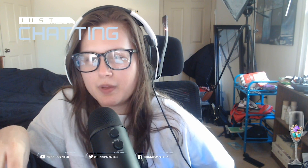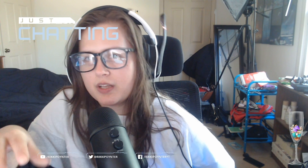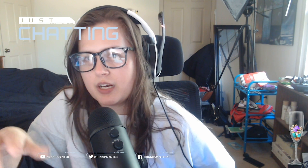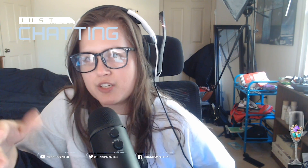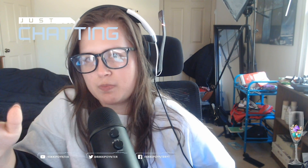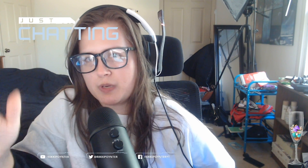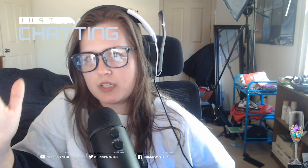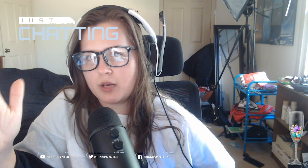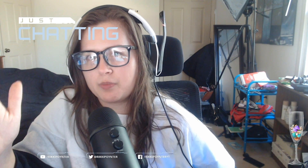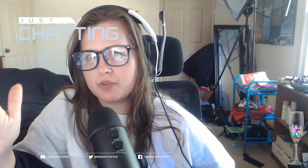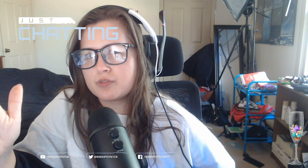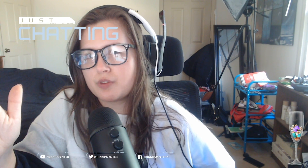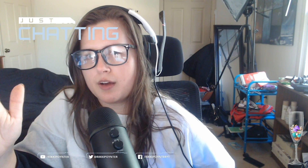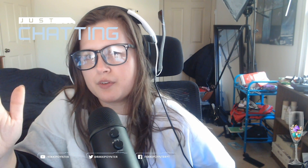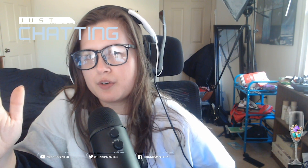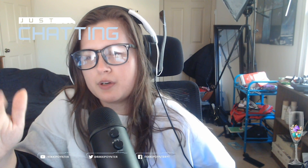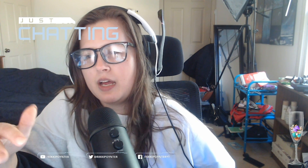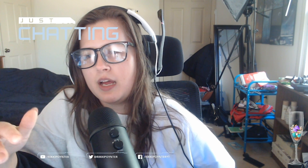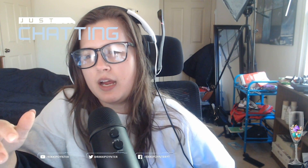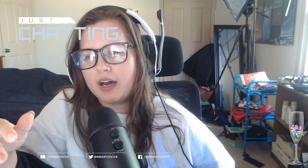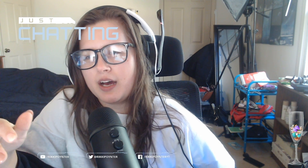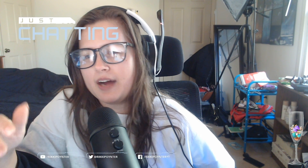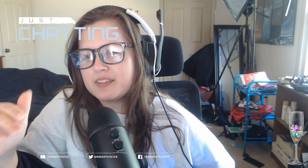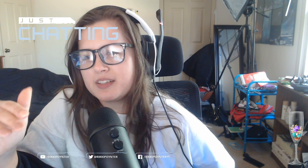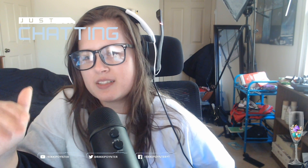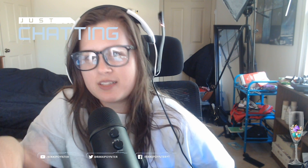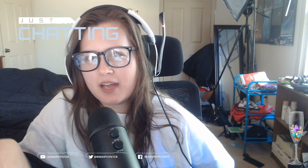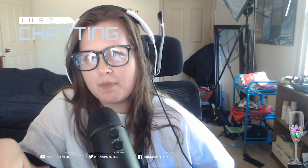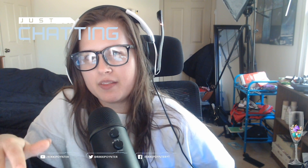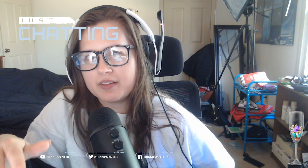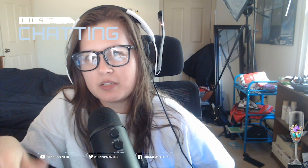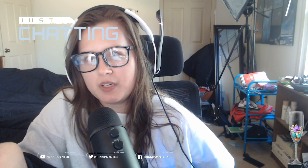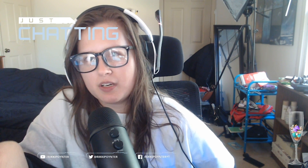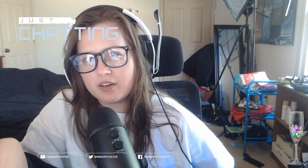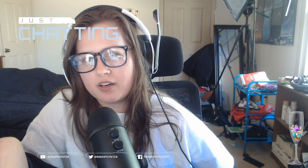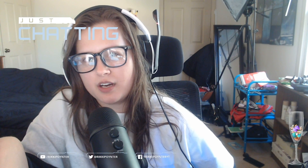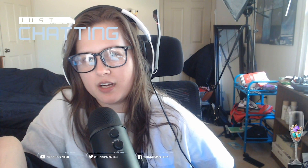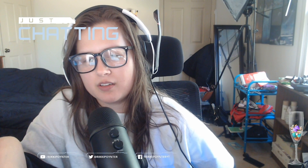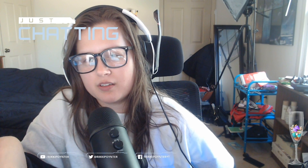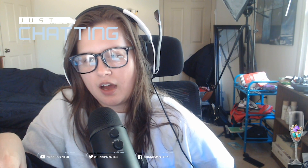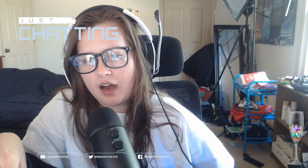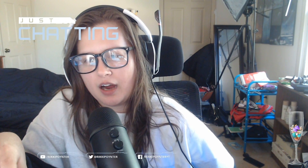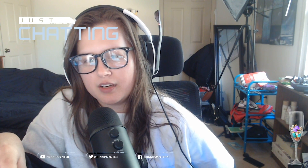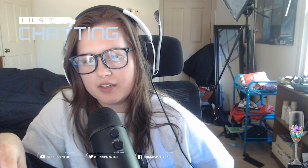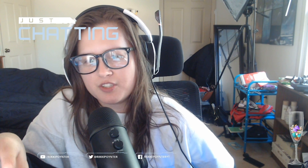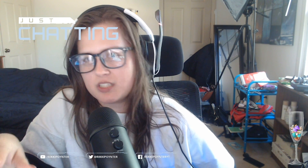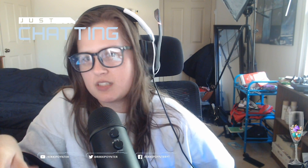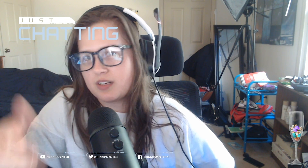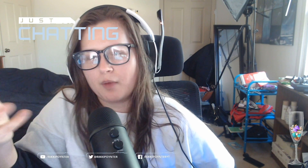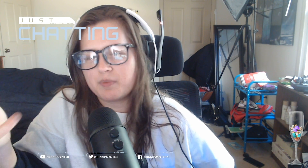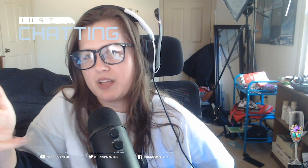and then I just picked it up through the drive thru. And I did stay by the speaker, and I just kept saying